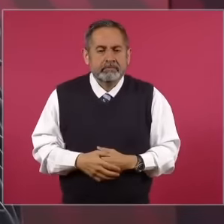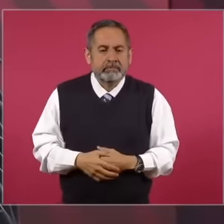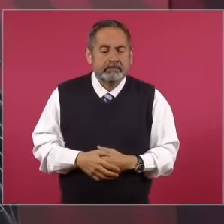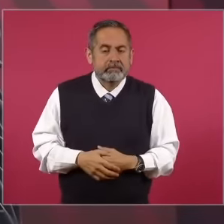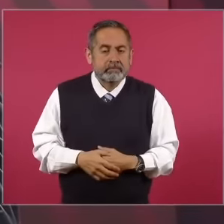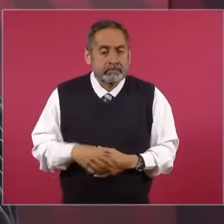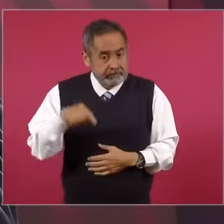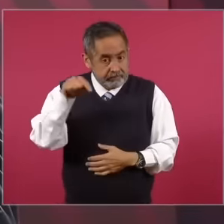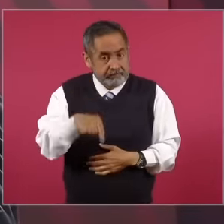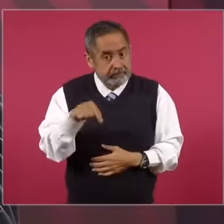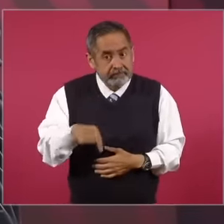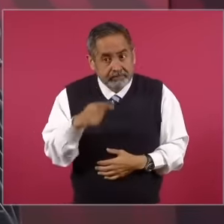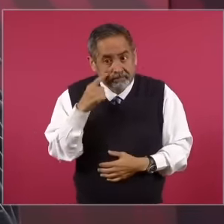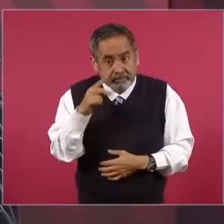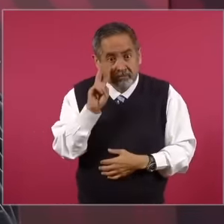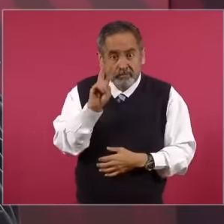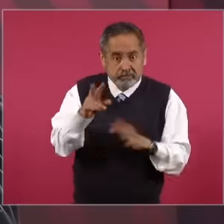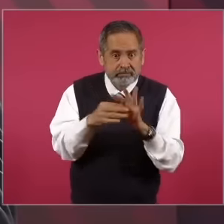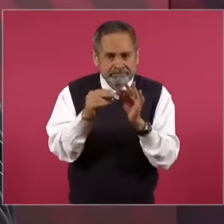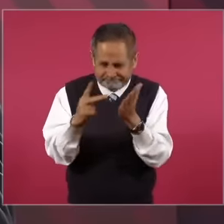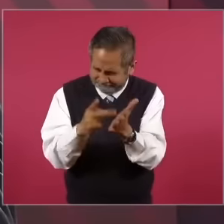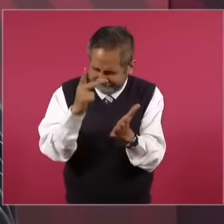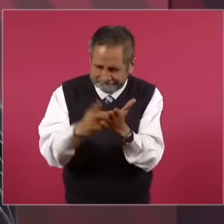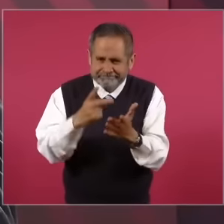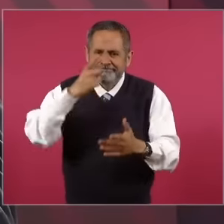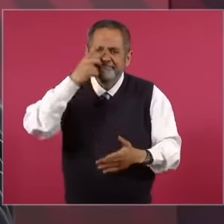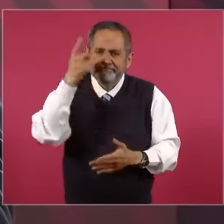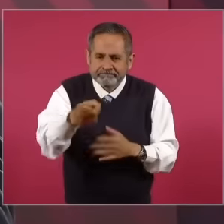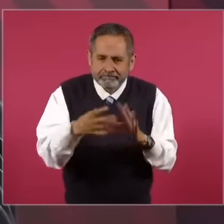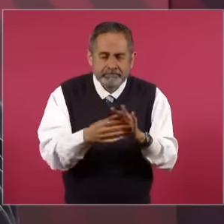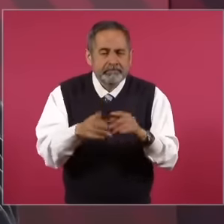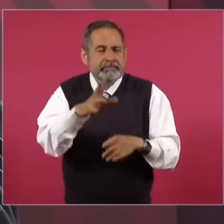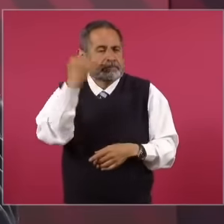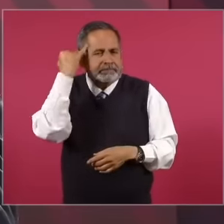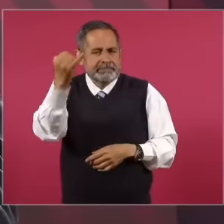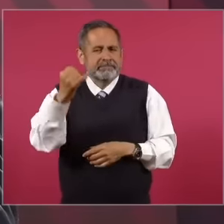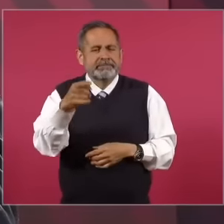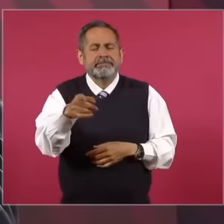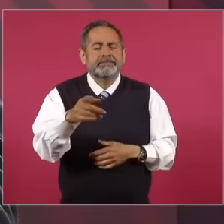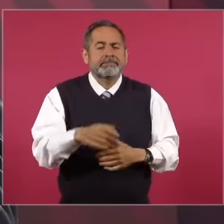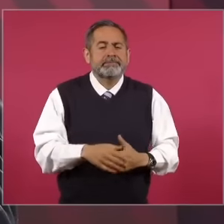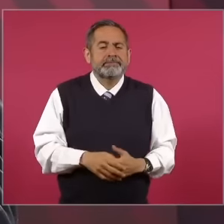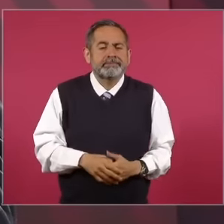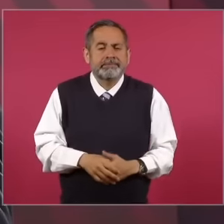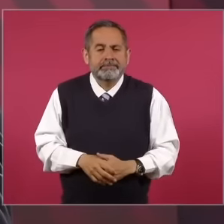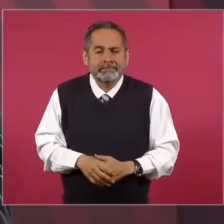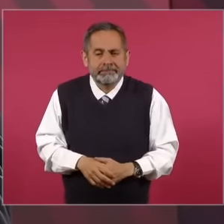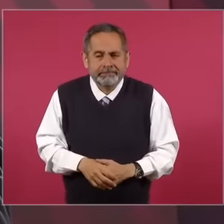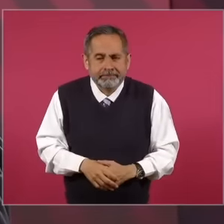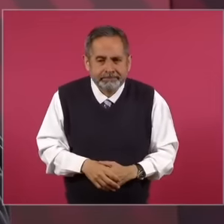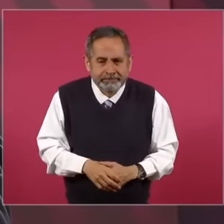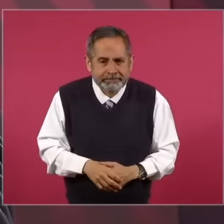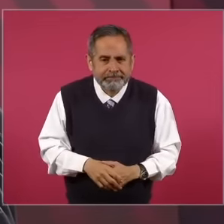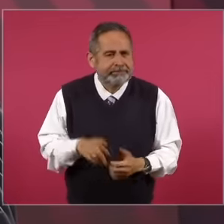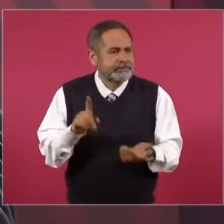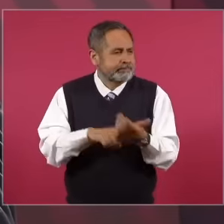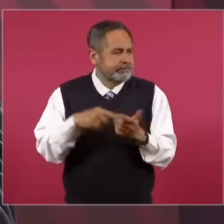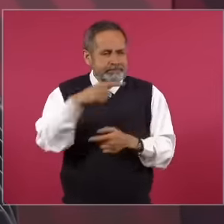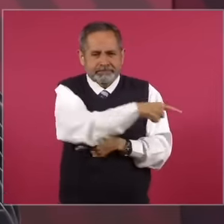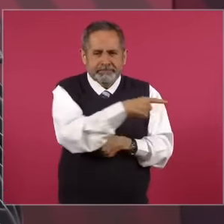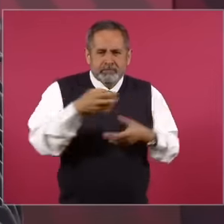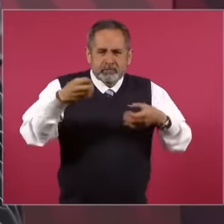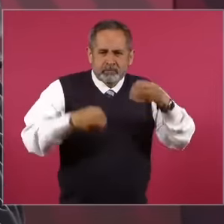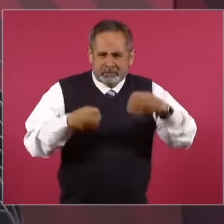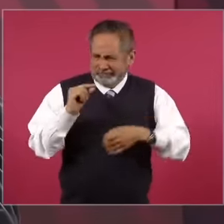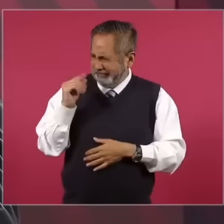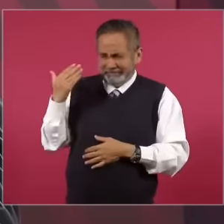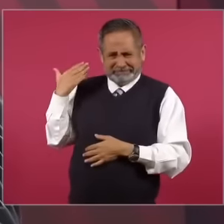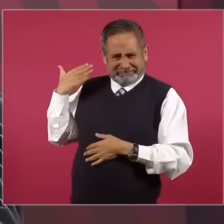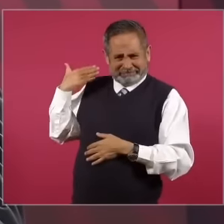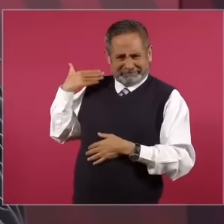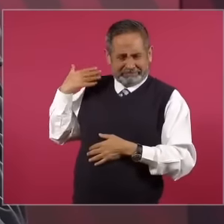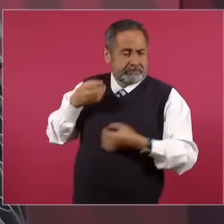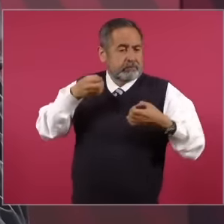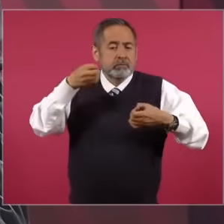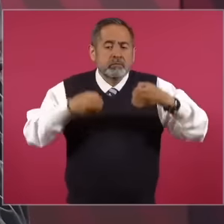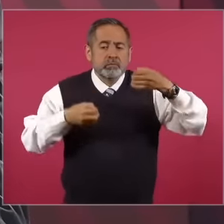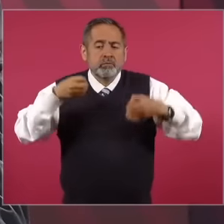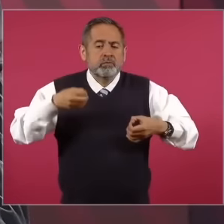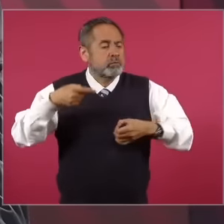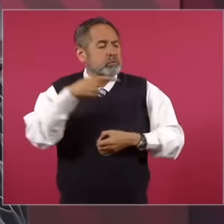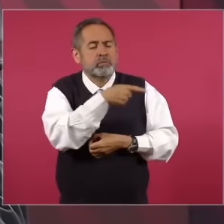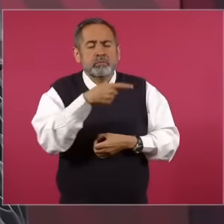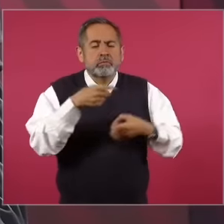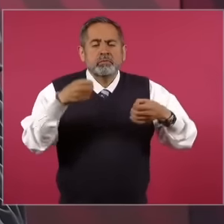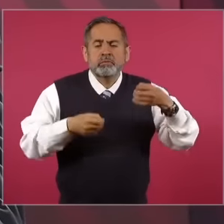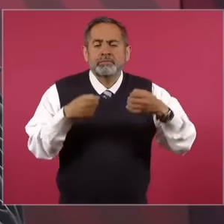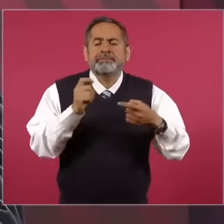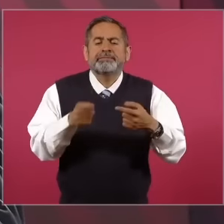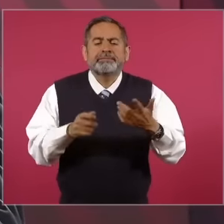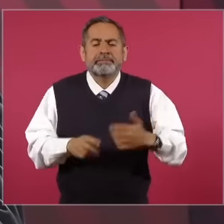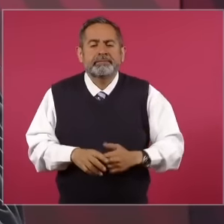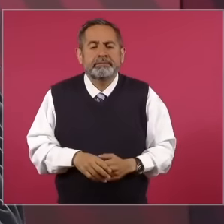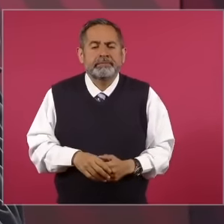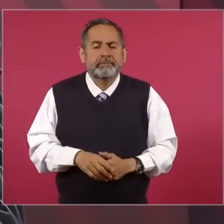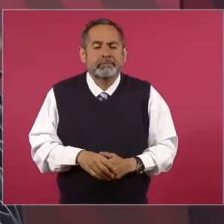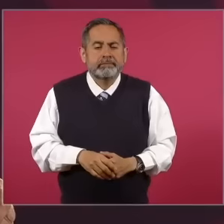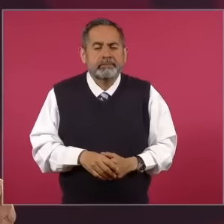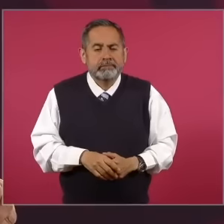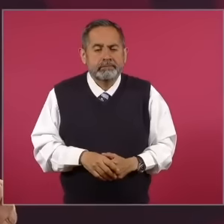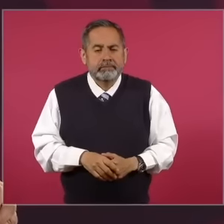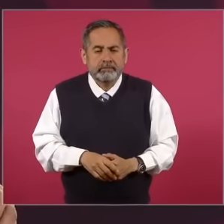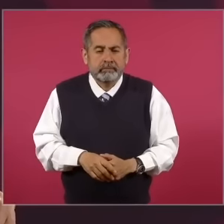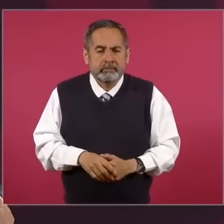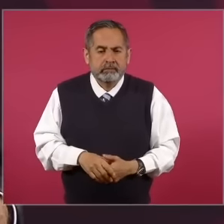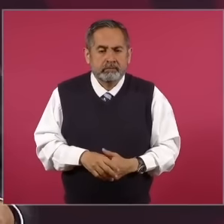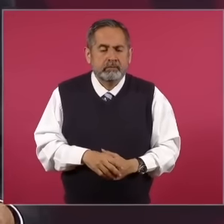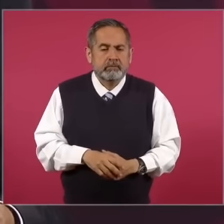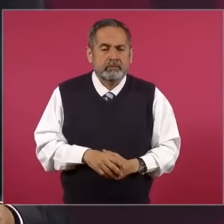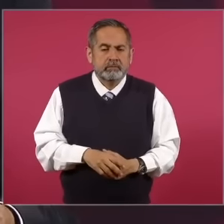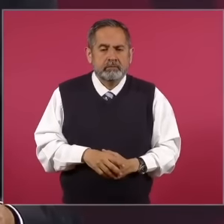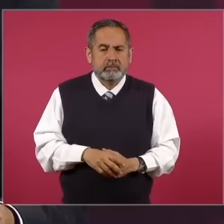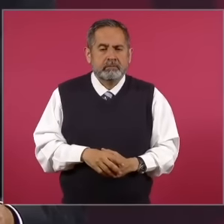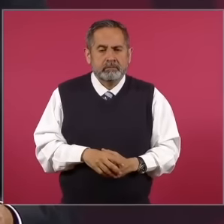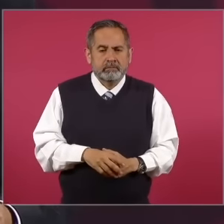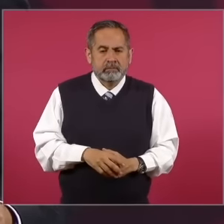that's why it went unnoticed. I'm going to repeat it but imagine that a judge recently did not authorize